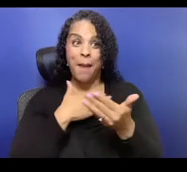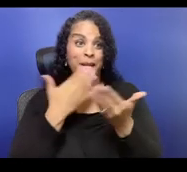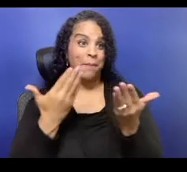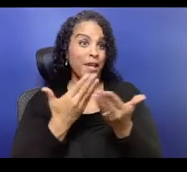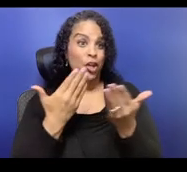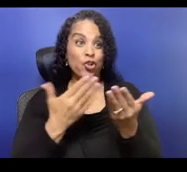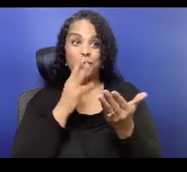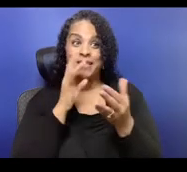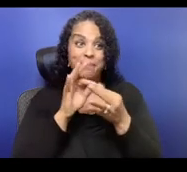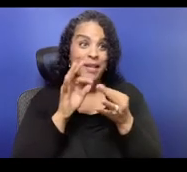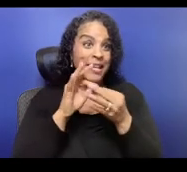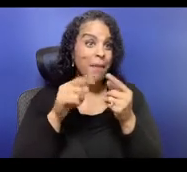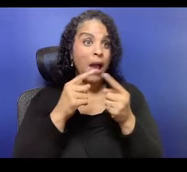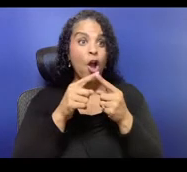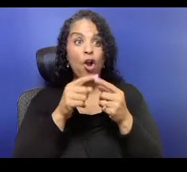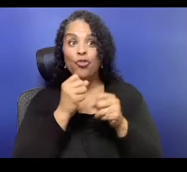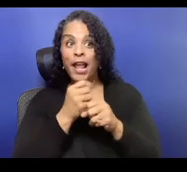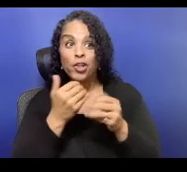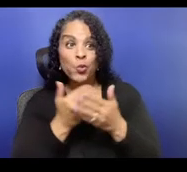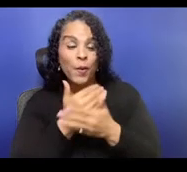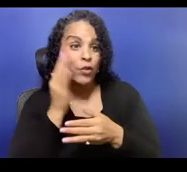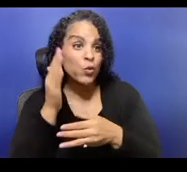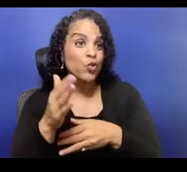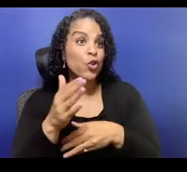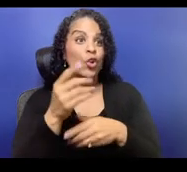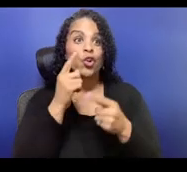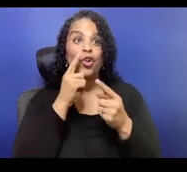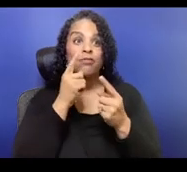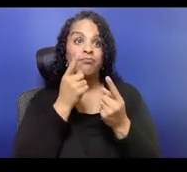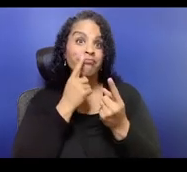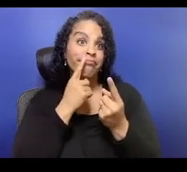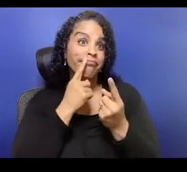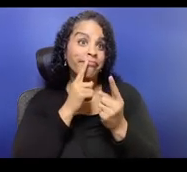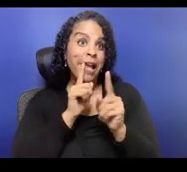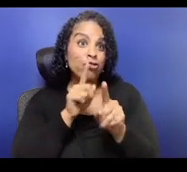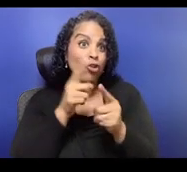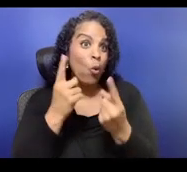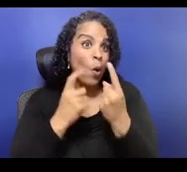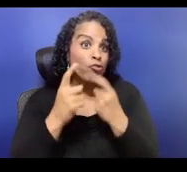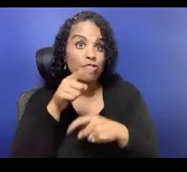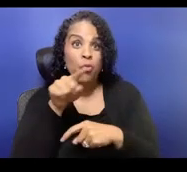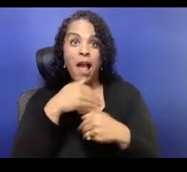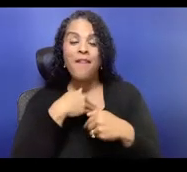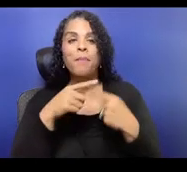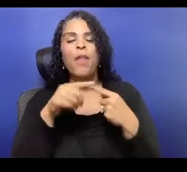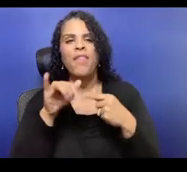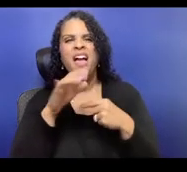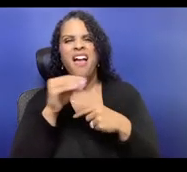as their personal bandwidth permits and because deep change requires the capaciousness of time and care.